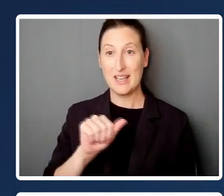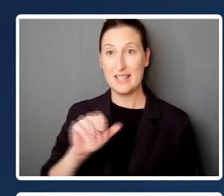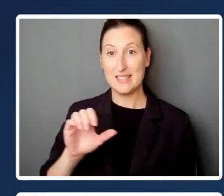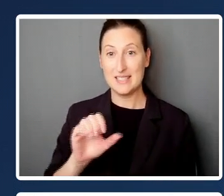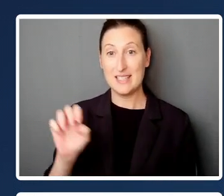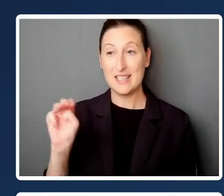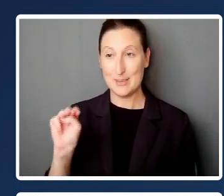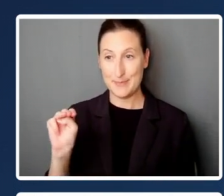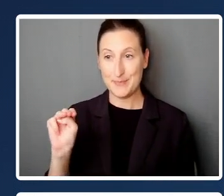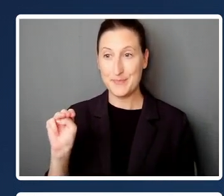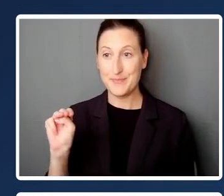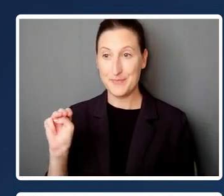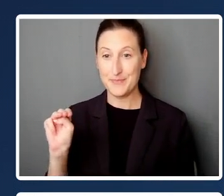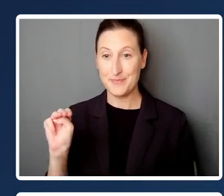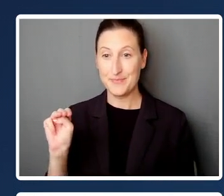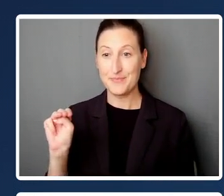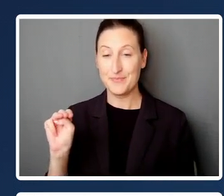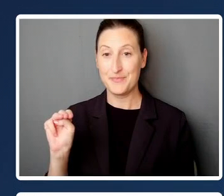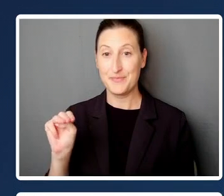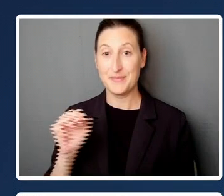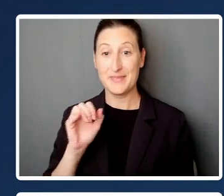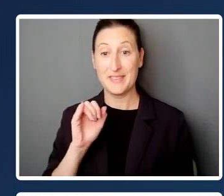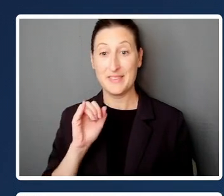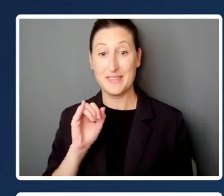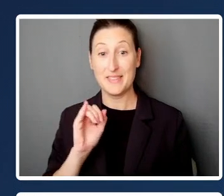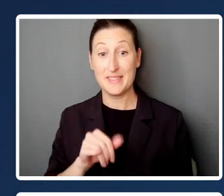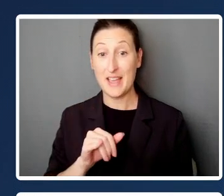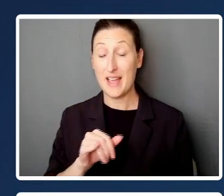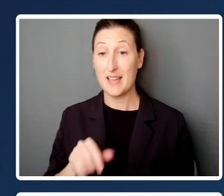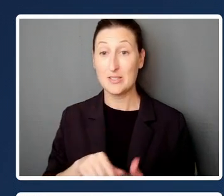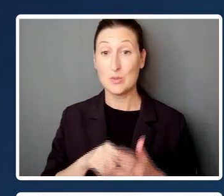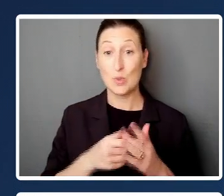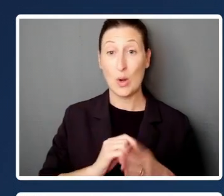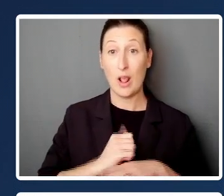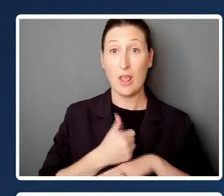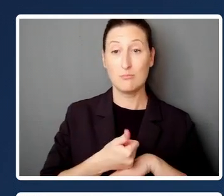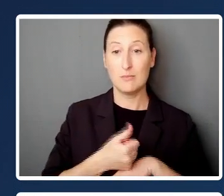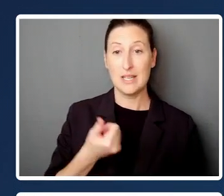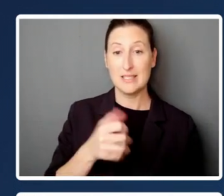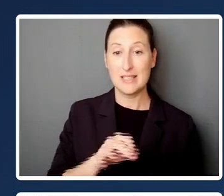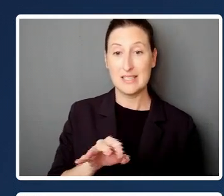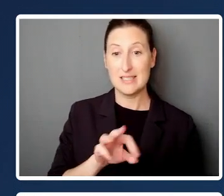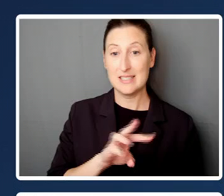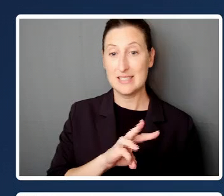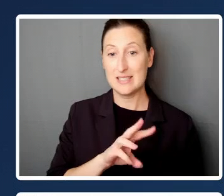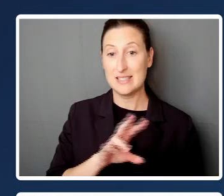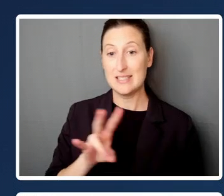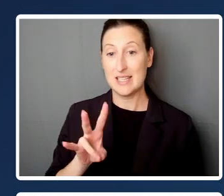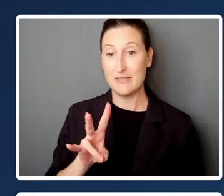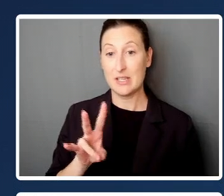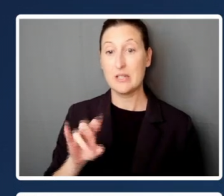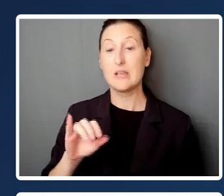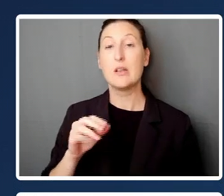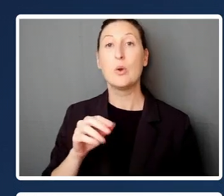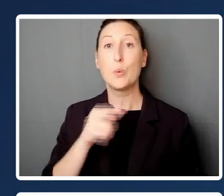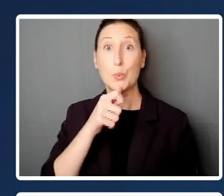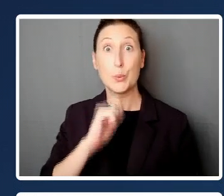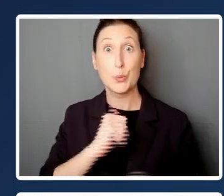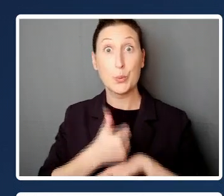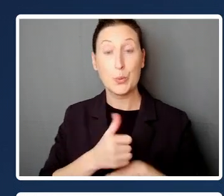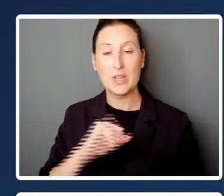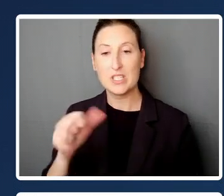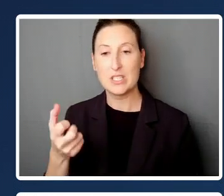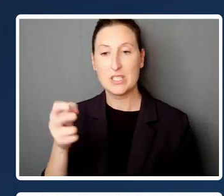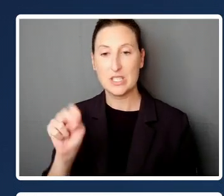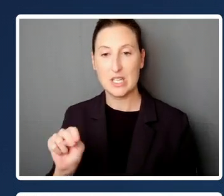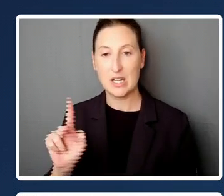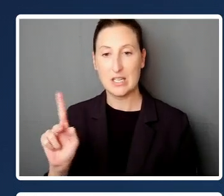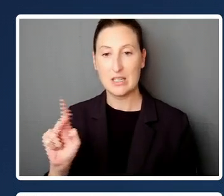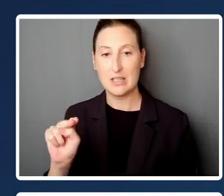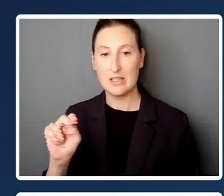And it was founded in 1967 by John Kennard as the original African and American History and Culture